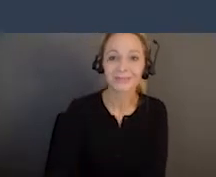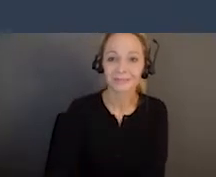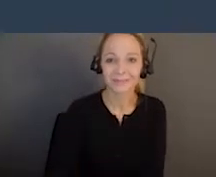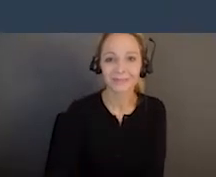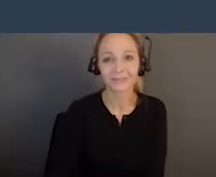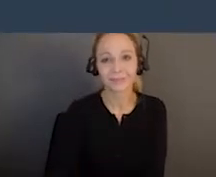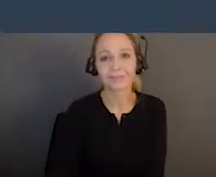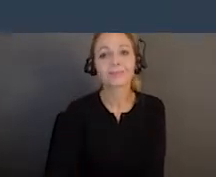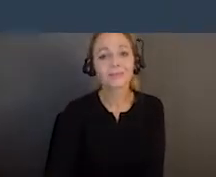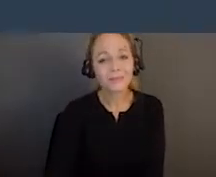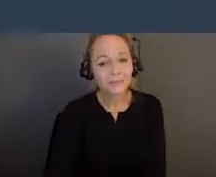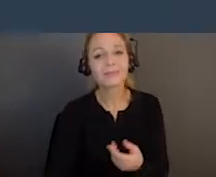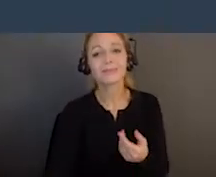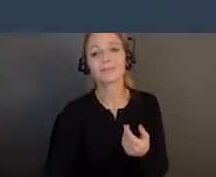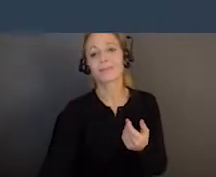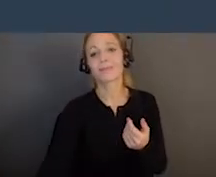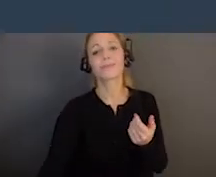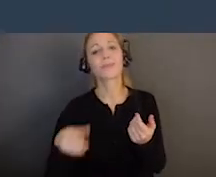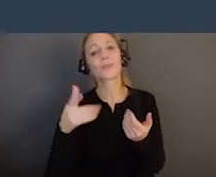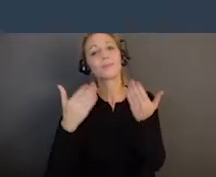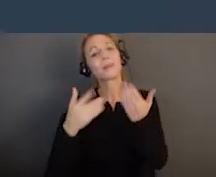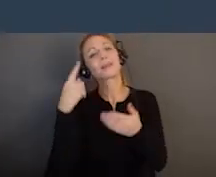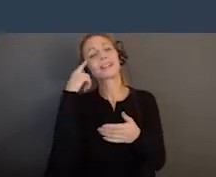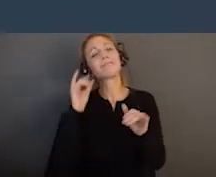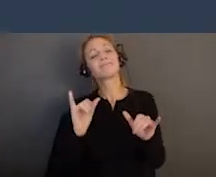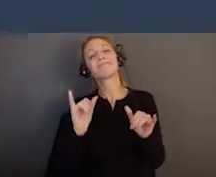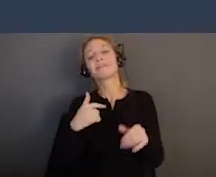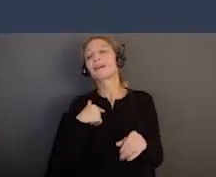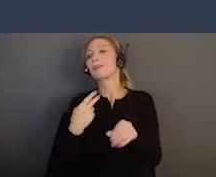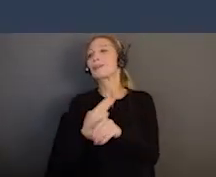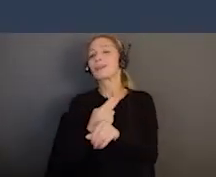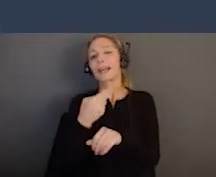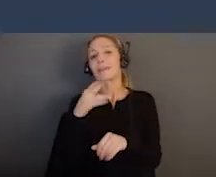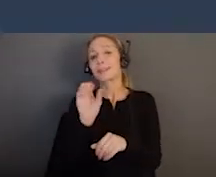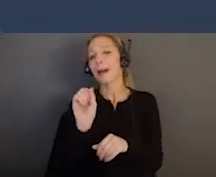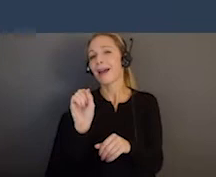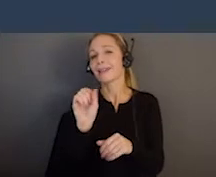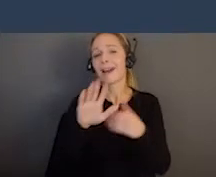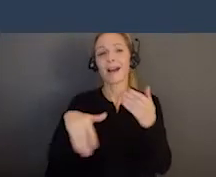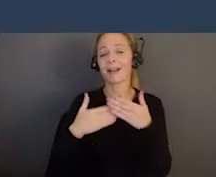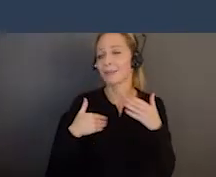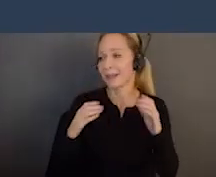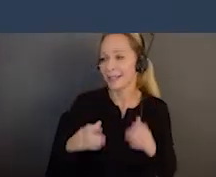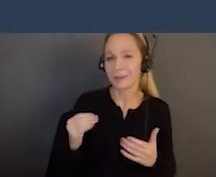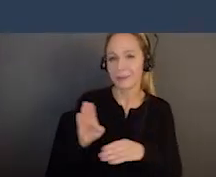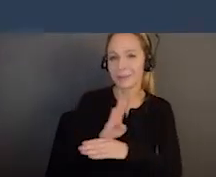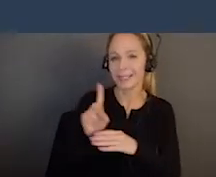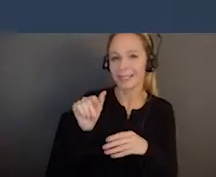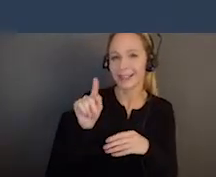AND YOU'RE PROBABLY THINKING TO YOURSELF, IF I'M USING HubSpot IN ALL MY CUSTOMER AND BUSINESS DATA IS IN ONE